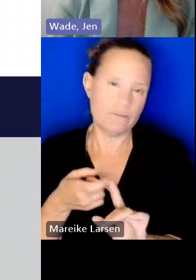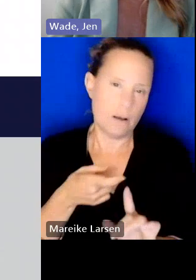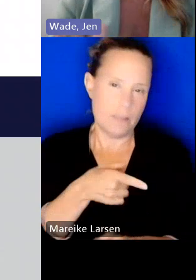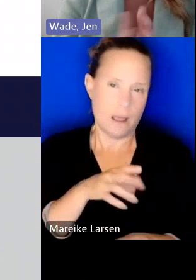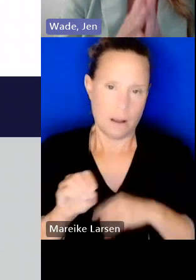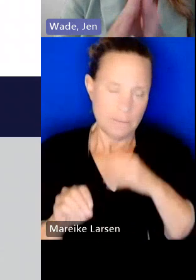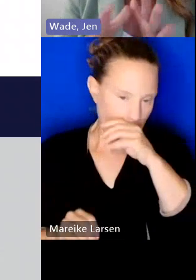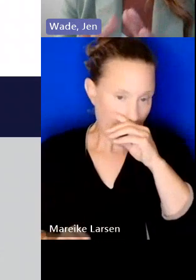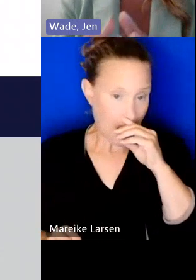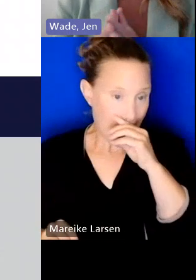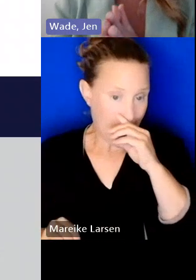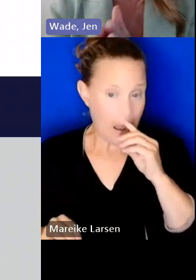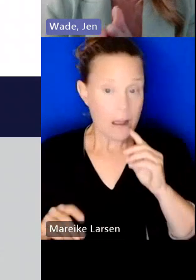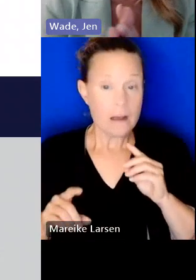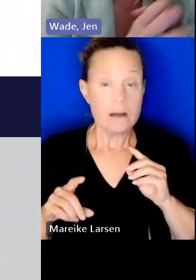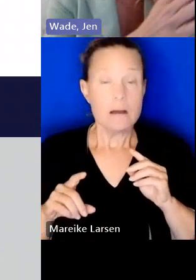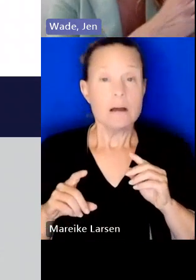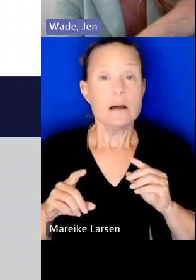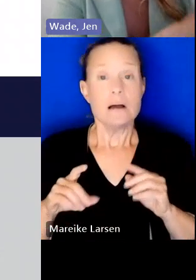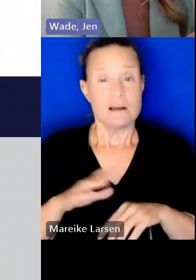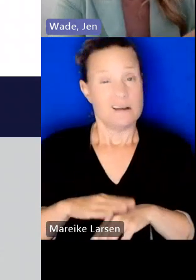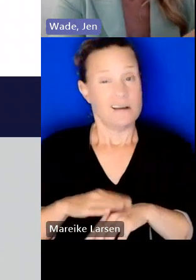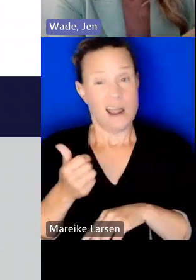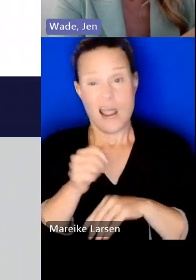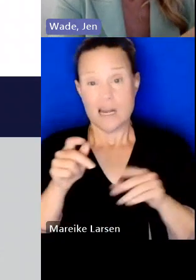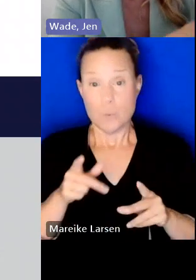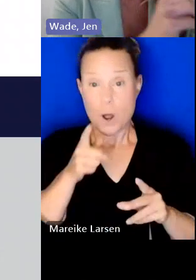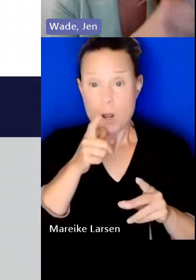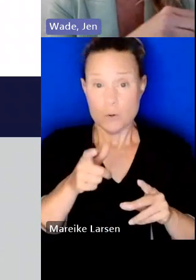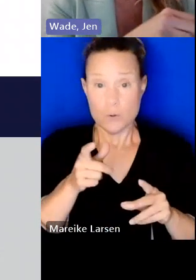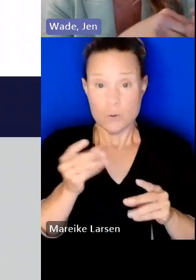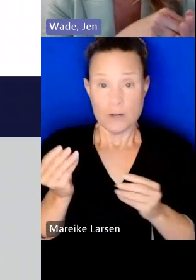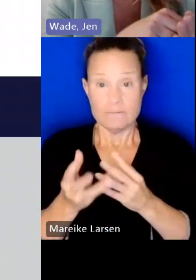Organization that just is a big note for anyone who participated in the prior rounds.